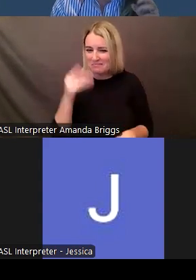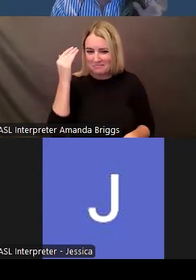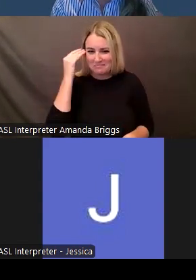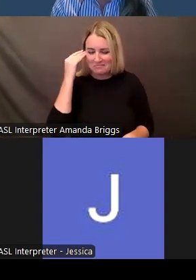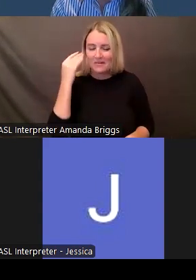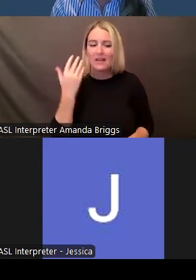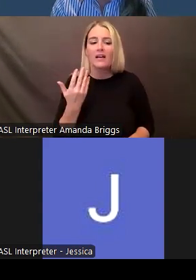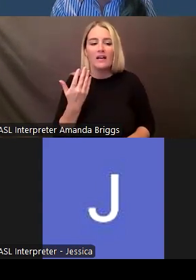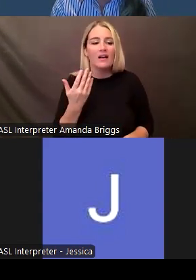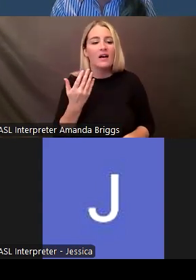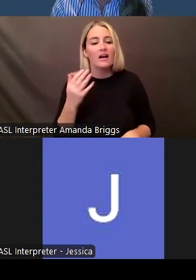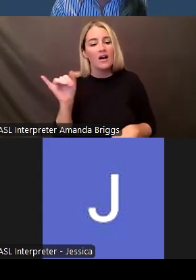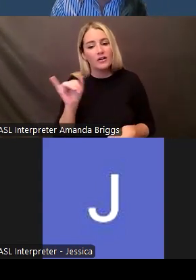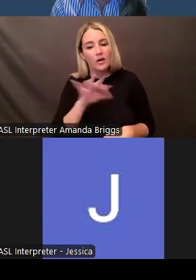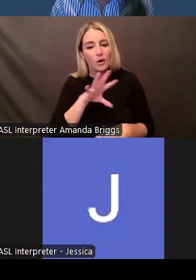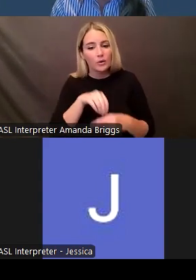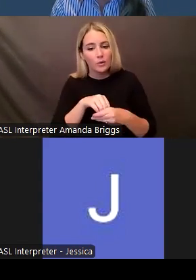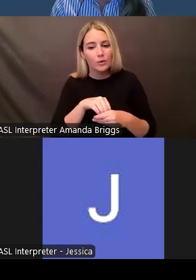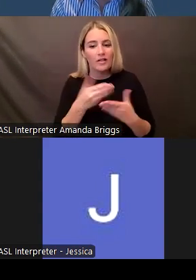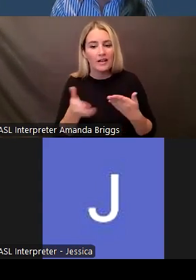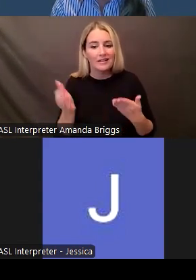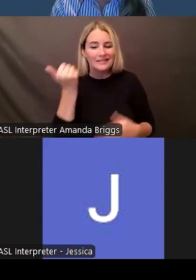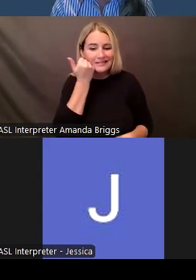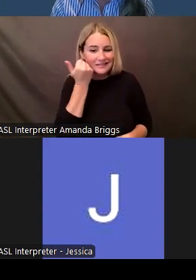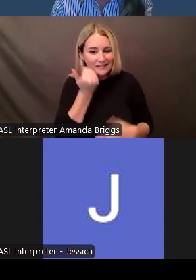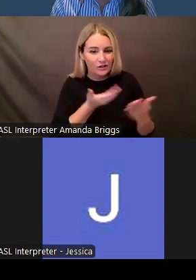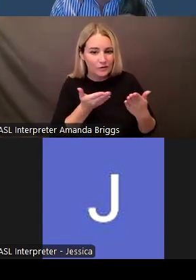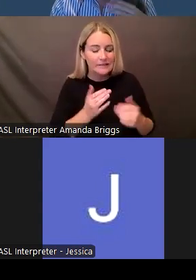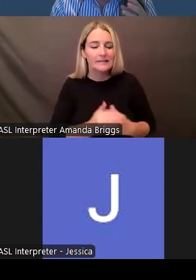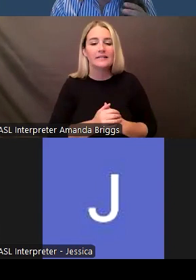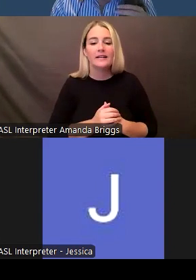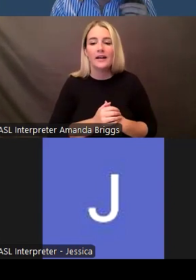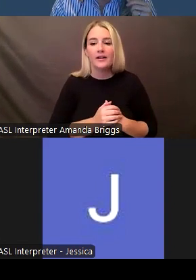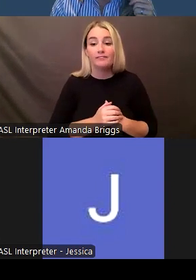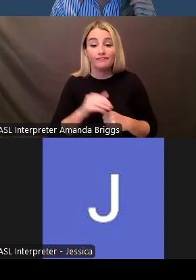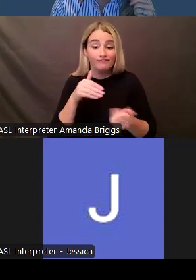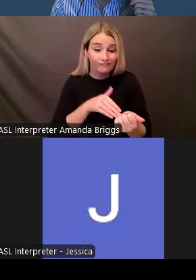It also includes things like dental services, doctor's appointments,